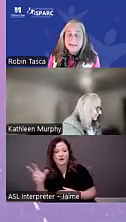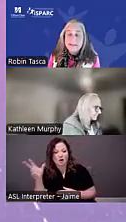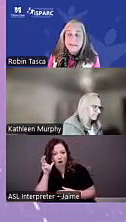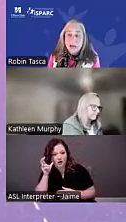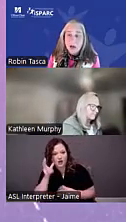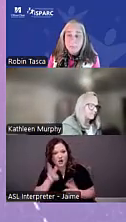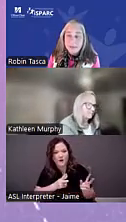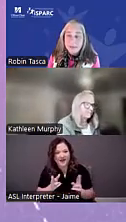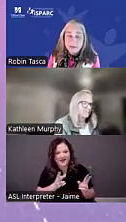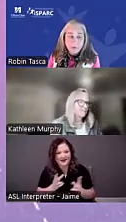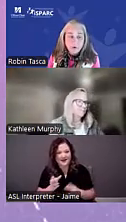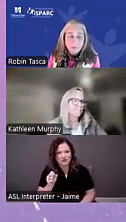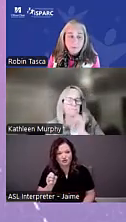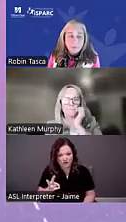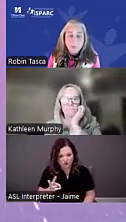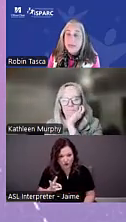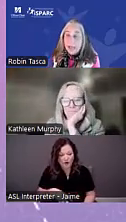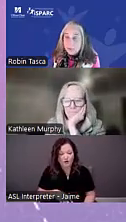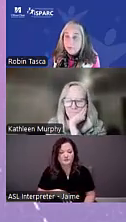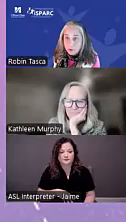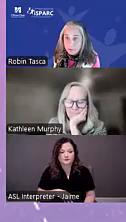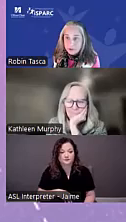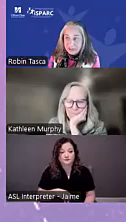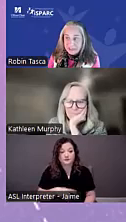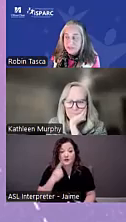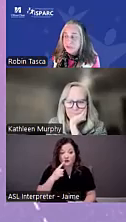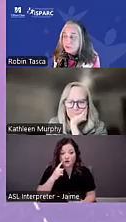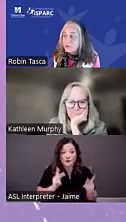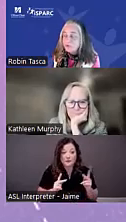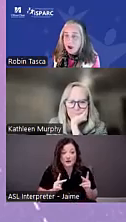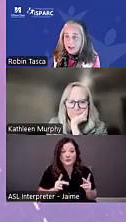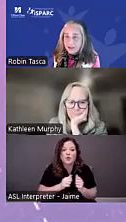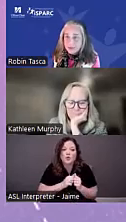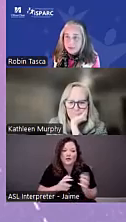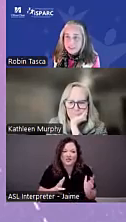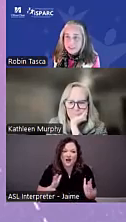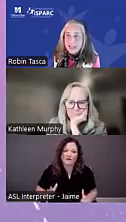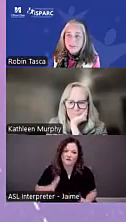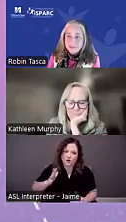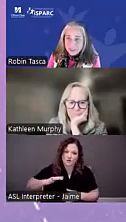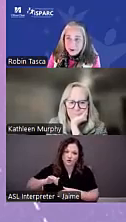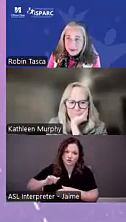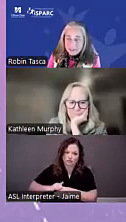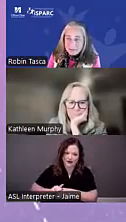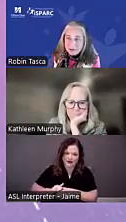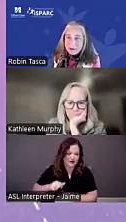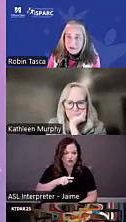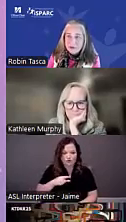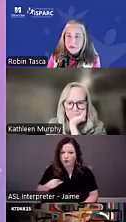And it is meant for people without formal training. So you do not have to be a video expert.